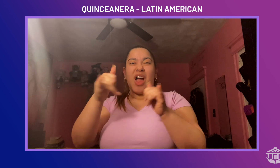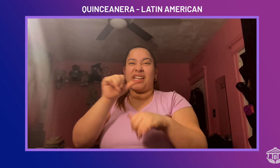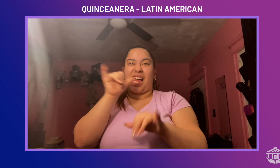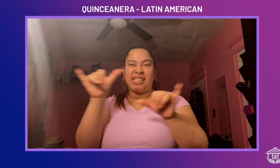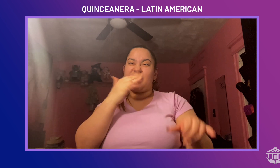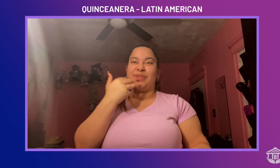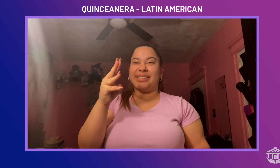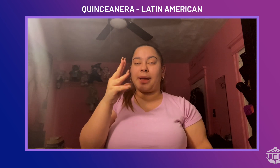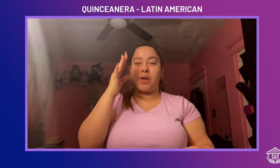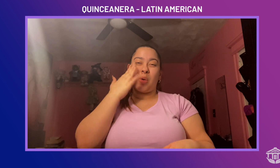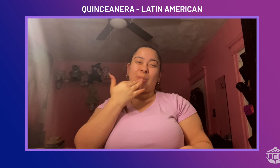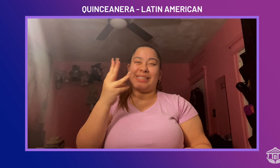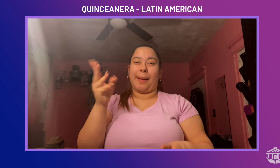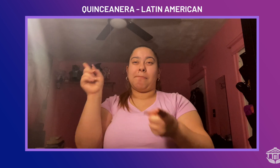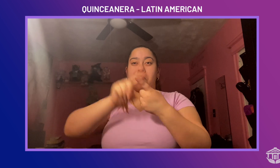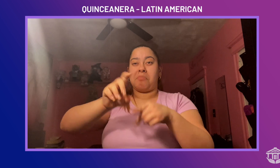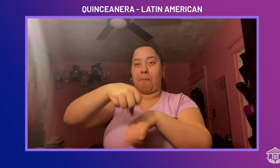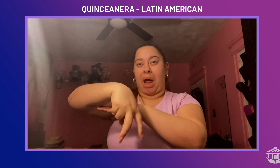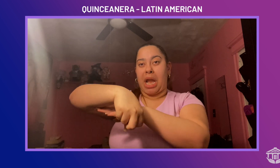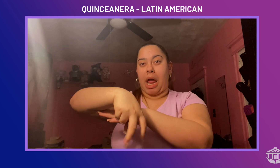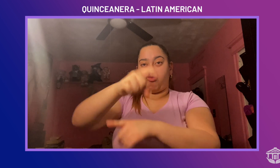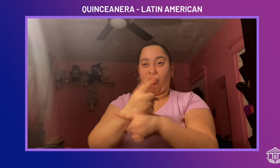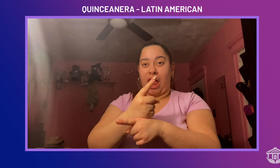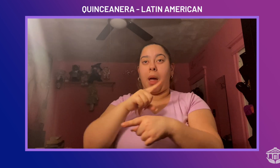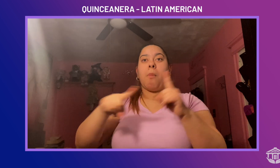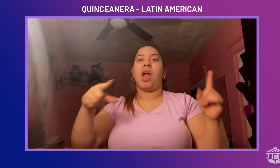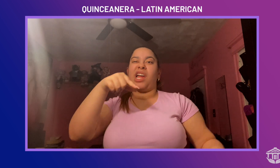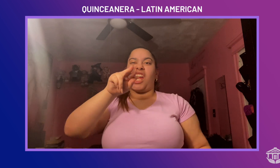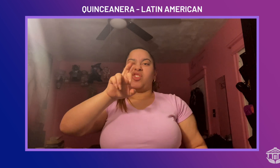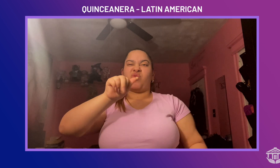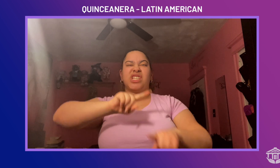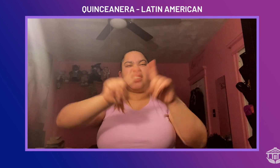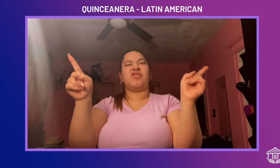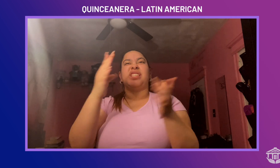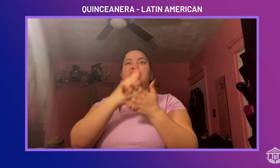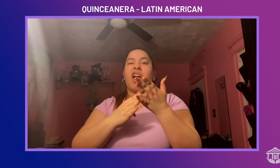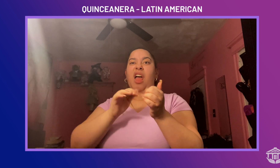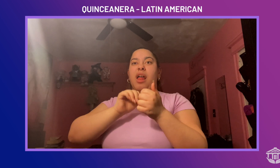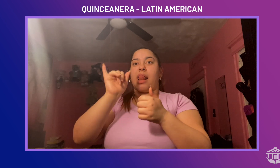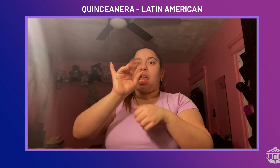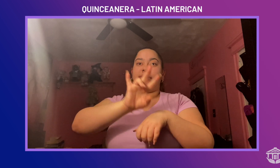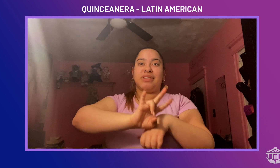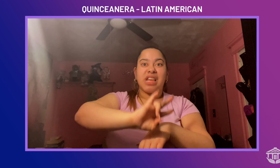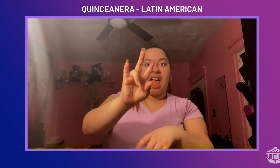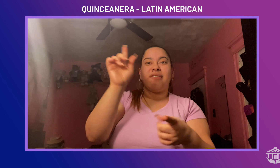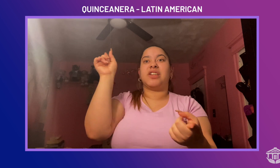a quinceanera, it might start at 7pm, but it will keep going until 1, 2, or even 3 in the morning!